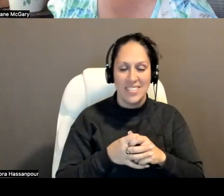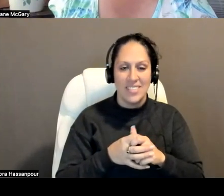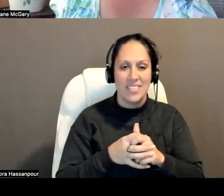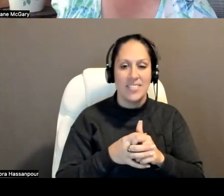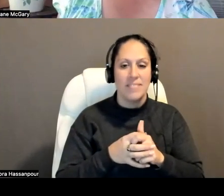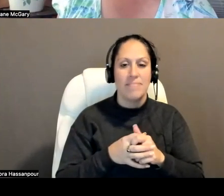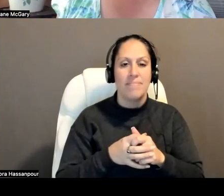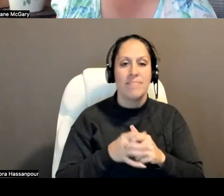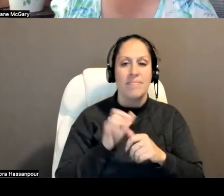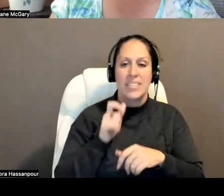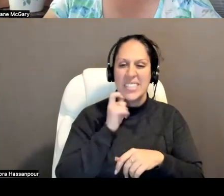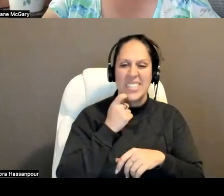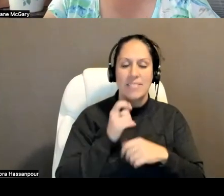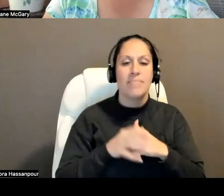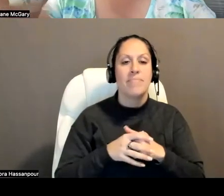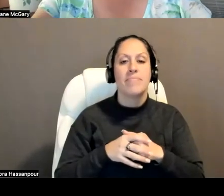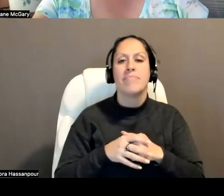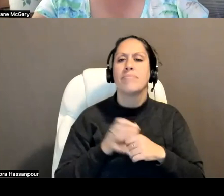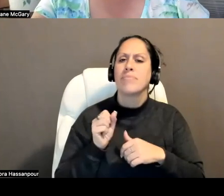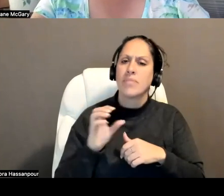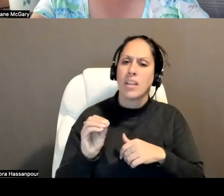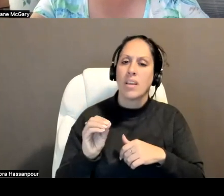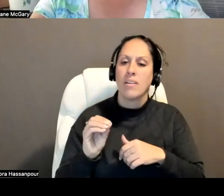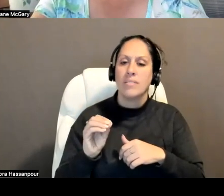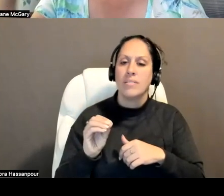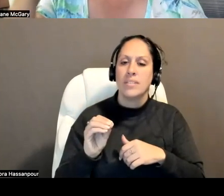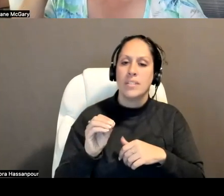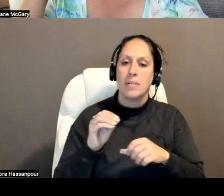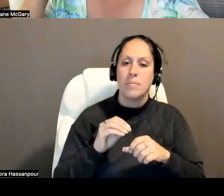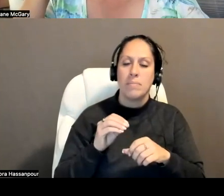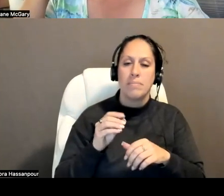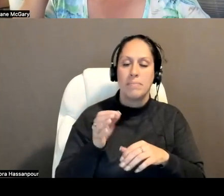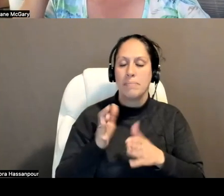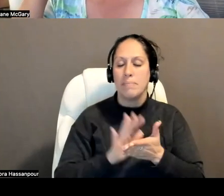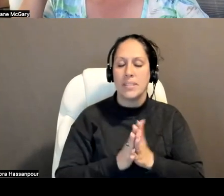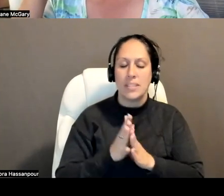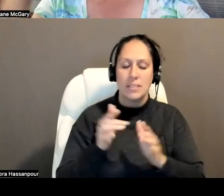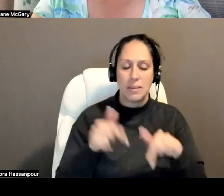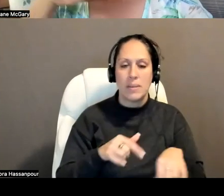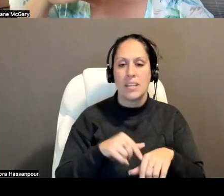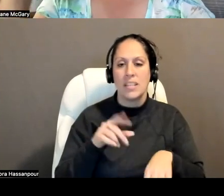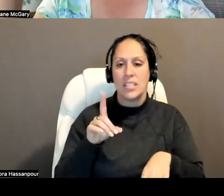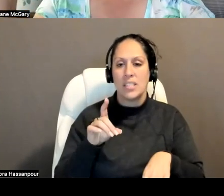That's neat. So um, besides being in Dracut in November where-- um or September rather--